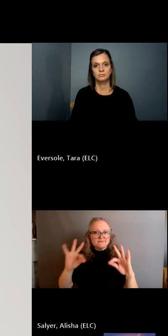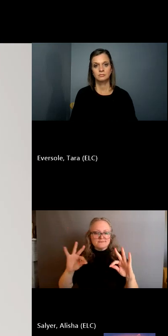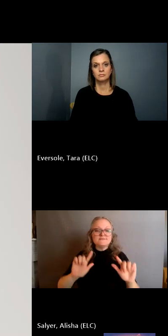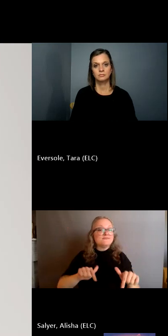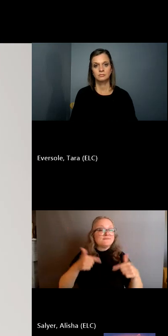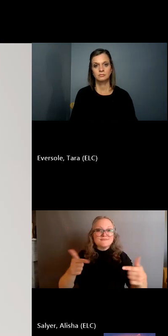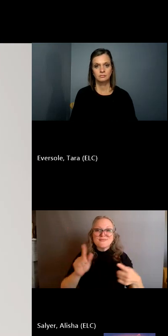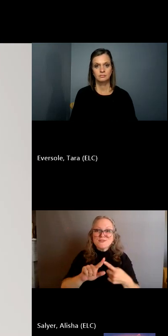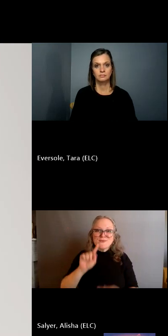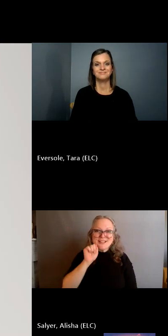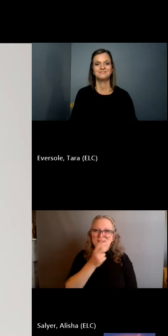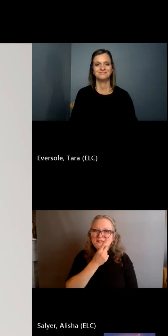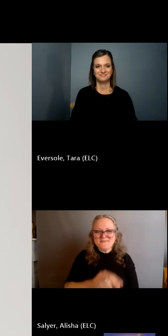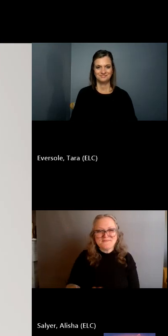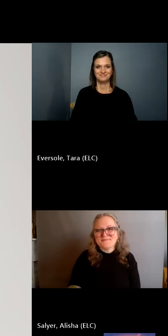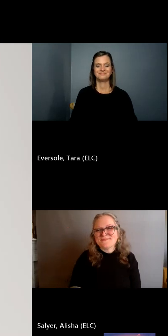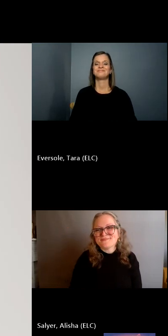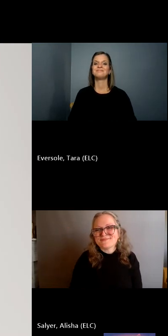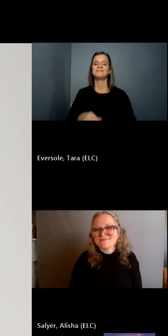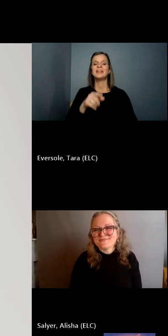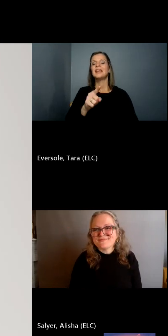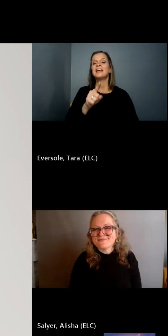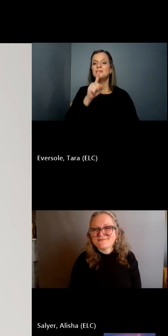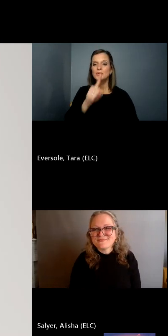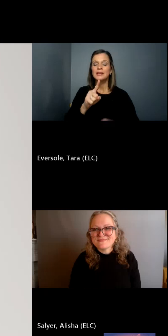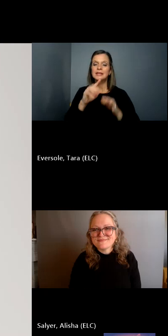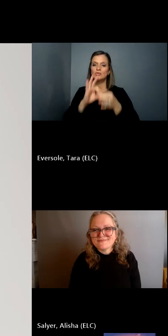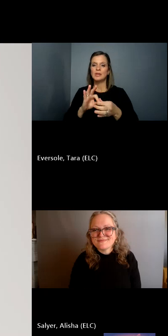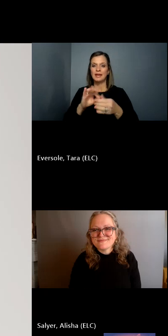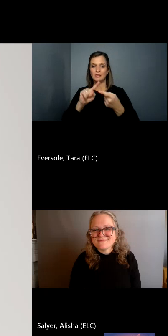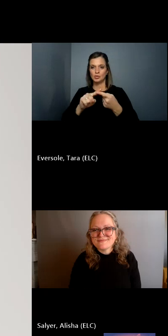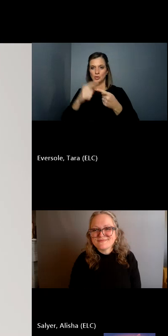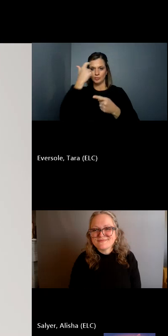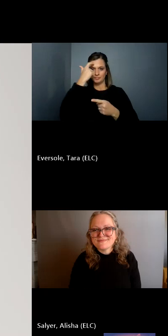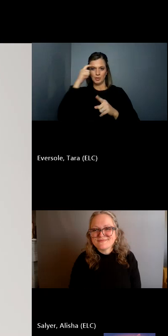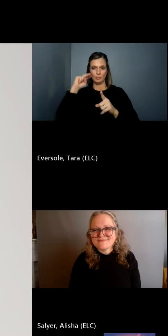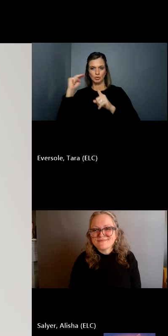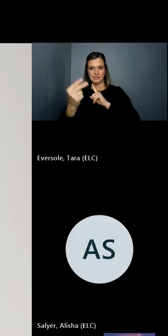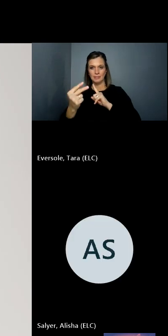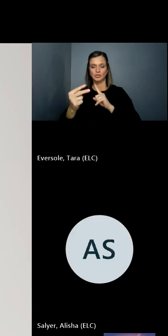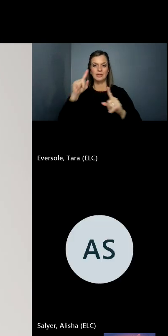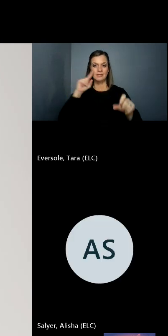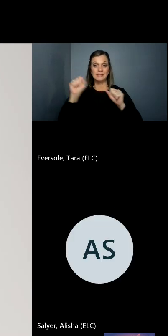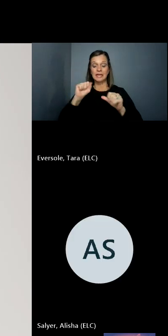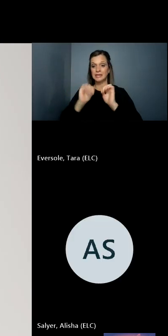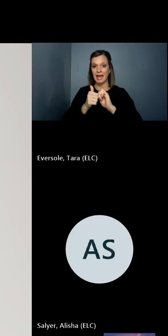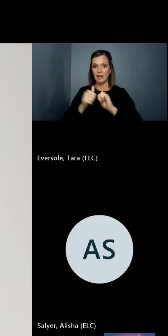It's how do people perceive sounds. You know, for whatever reason,